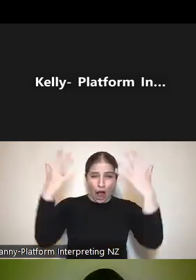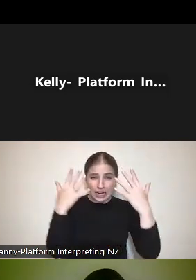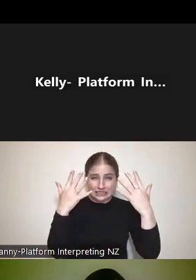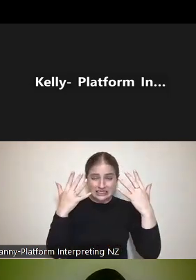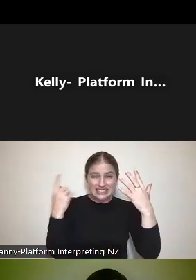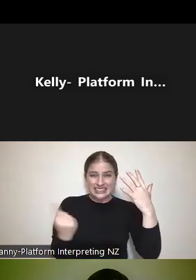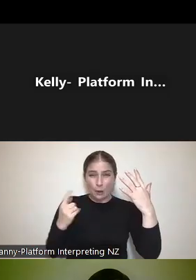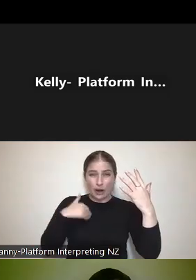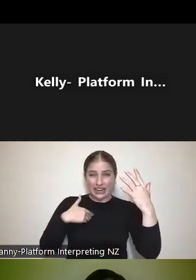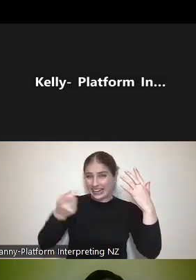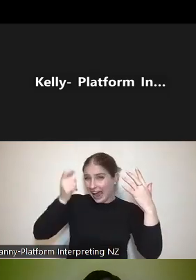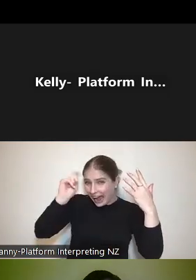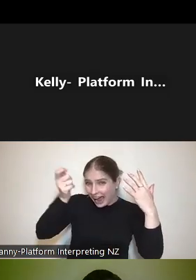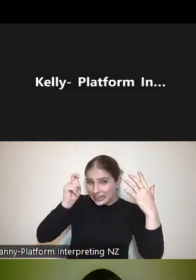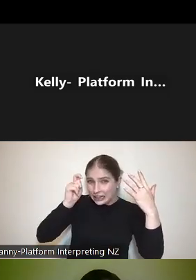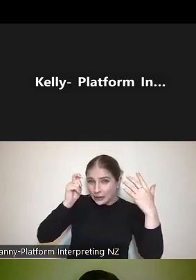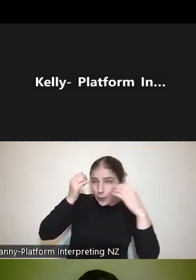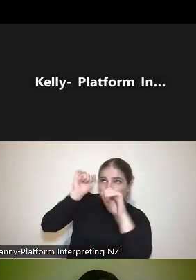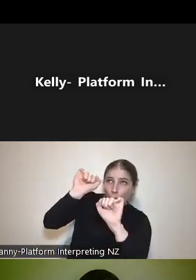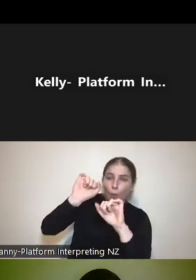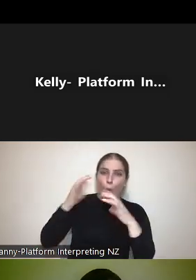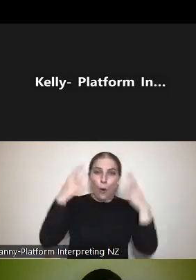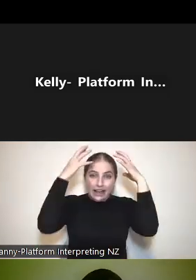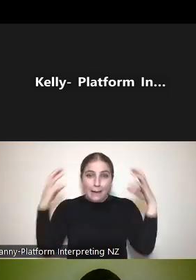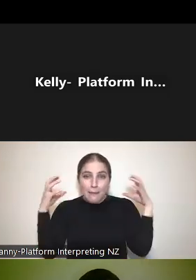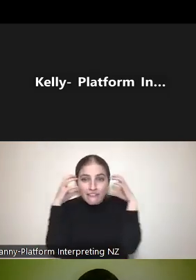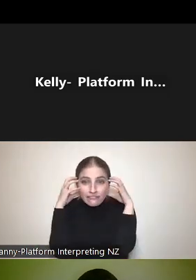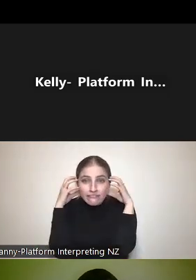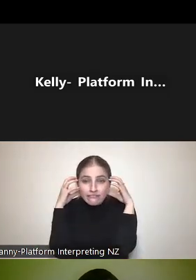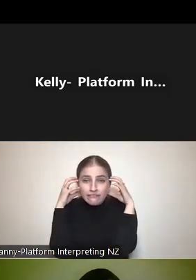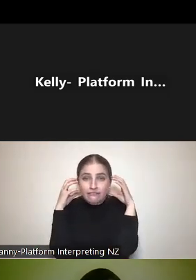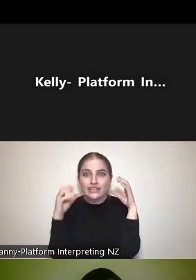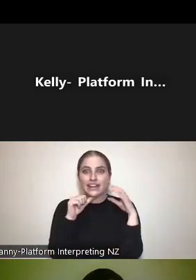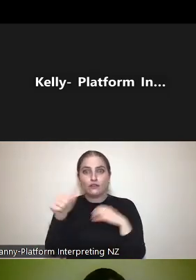if someone needs to bring earmuffs, so knowing can be power.